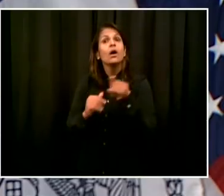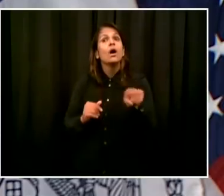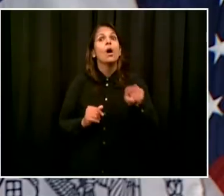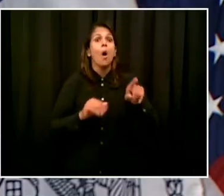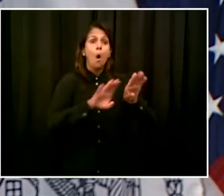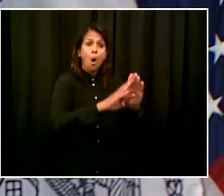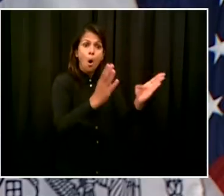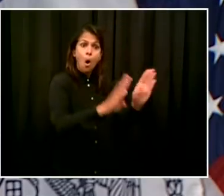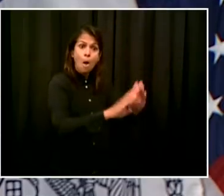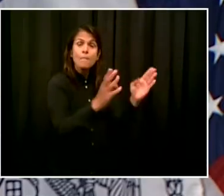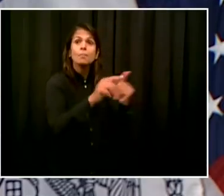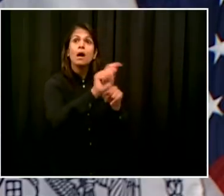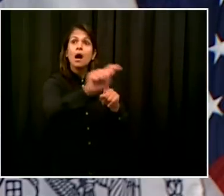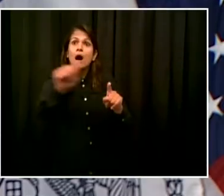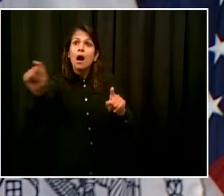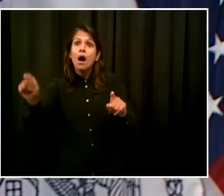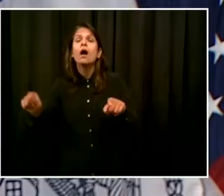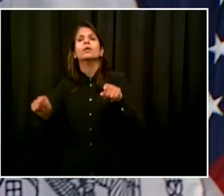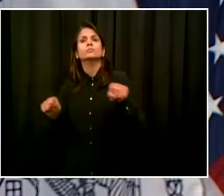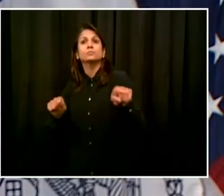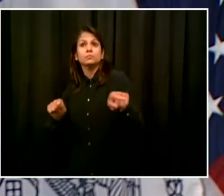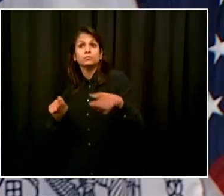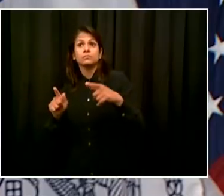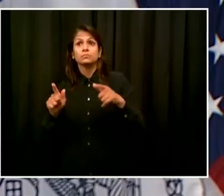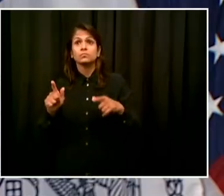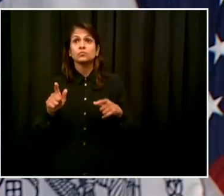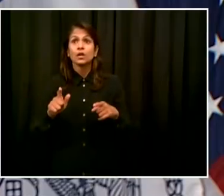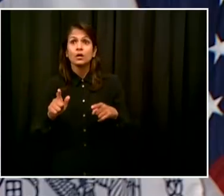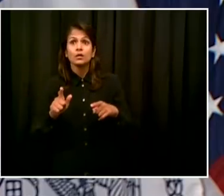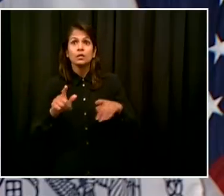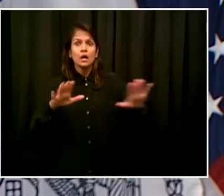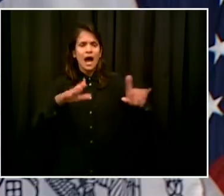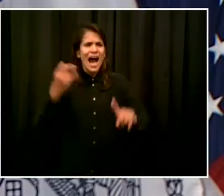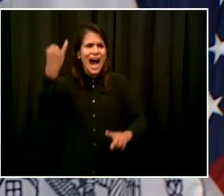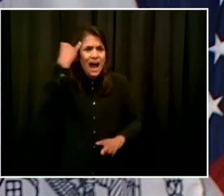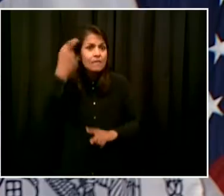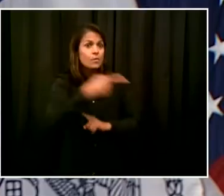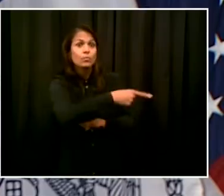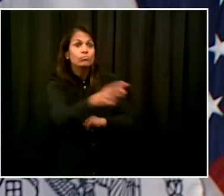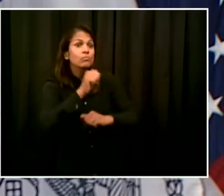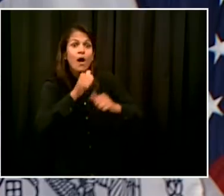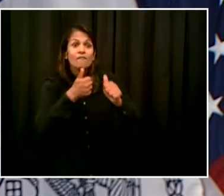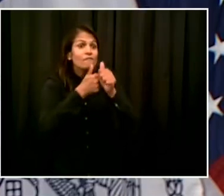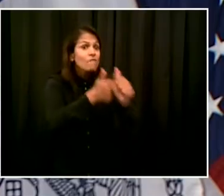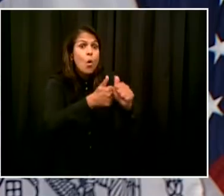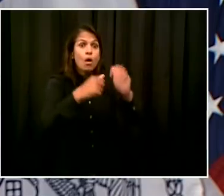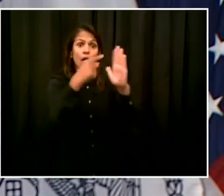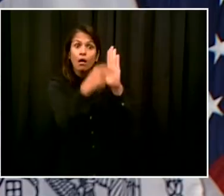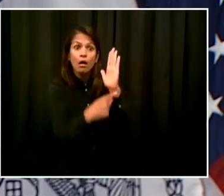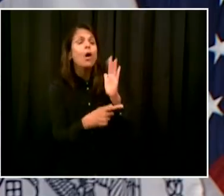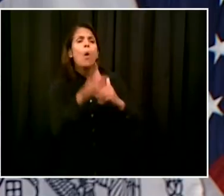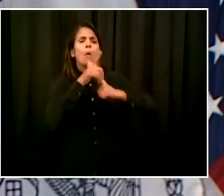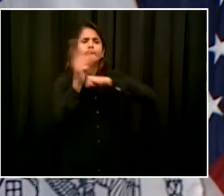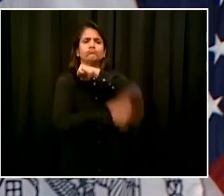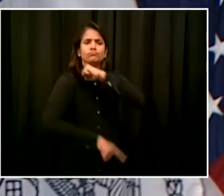TO SEE OUR COURT SYSTEM MAXIMIZE THEIR ACTIVITY, BECAUSE WE HAVE TO CREATE THOS E CONESQUNECES FOR ANYONE WHO